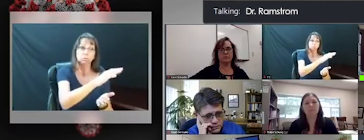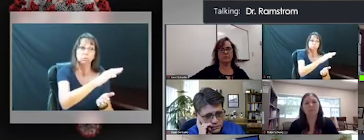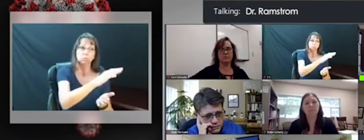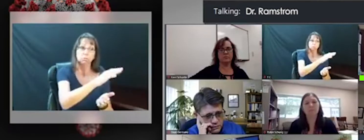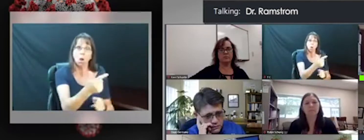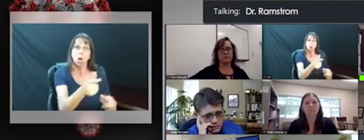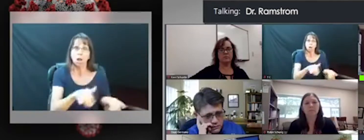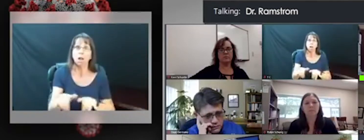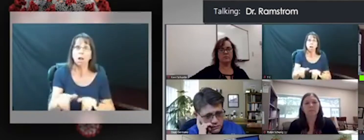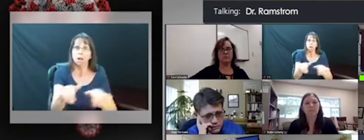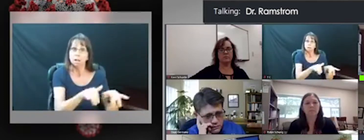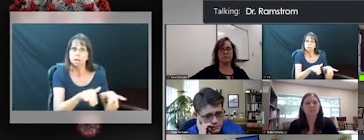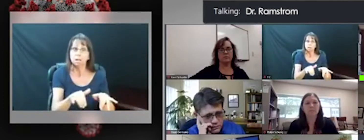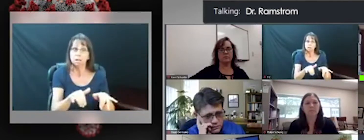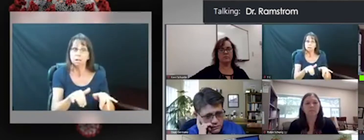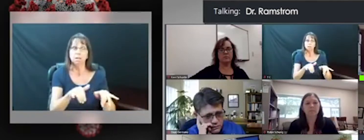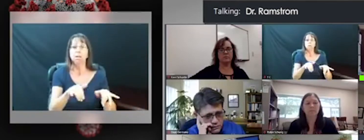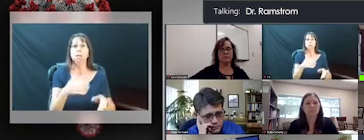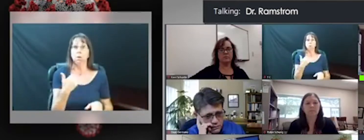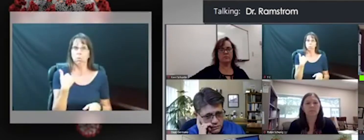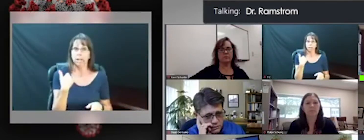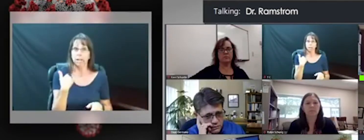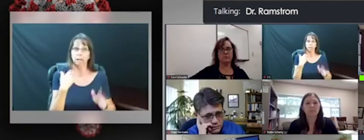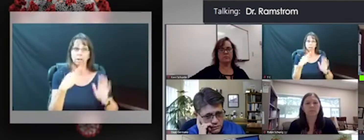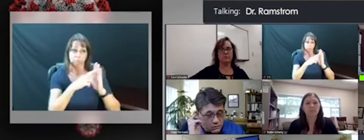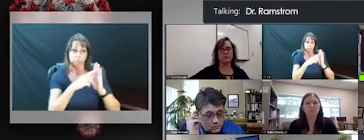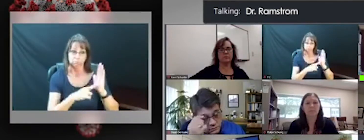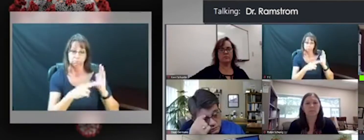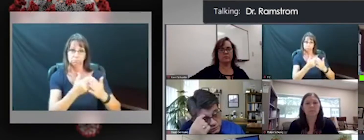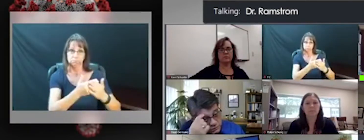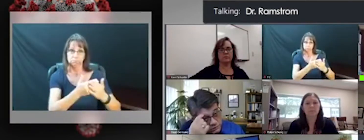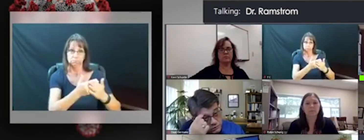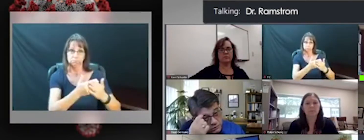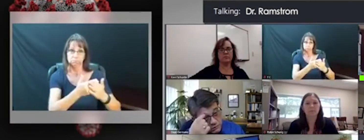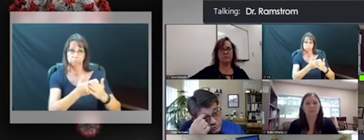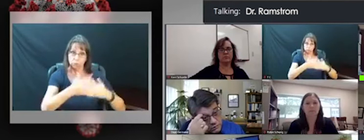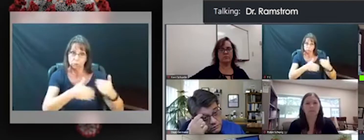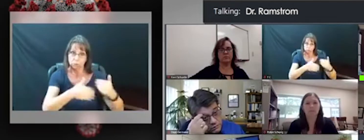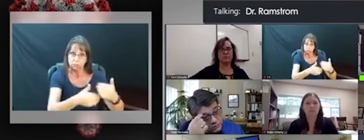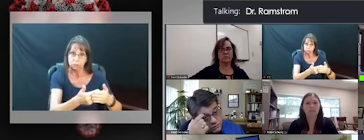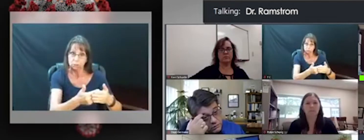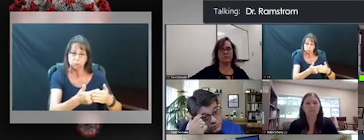we have protocols and procedures in place for information sharing on cases and